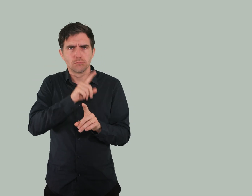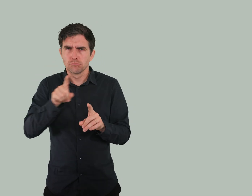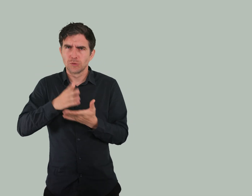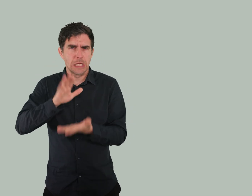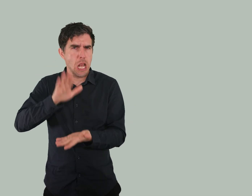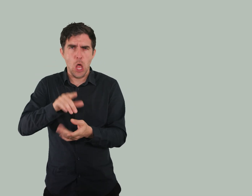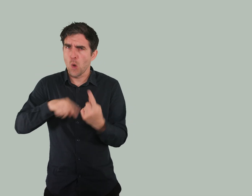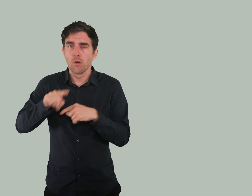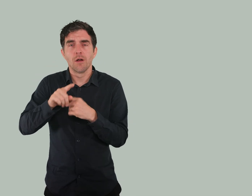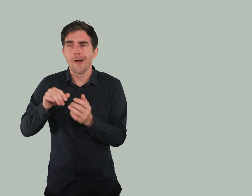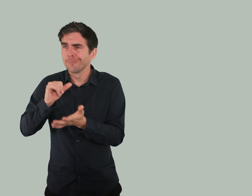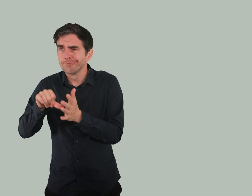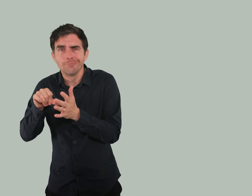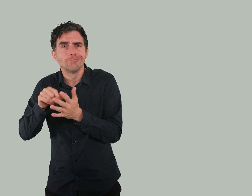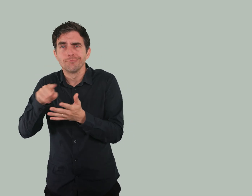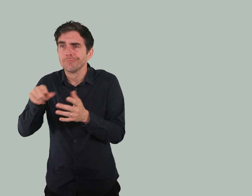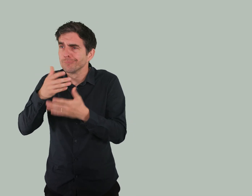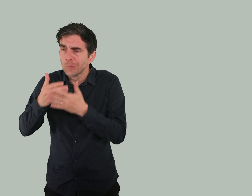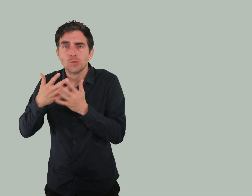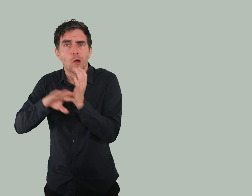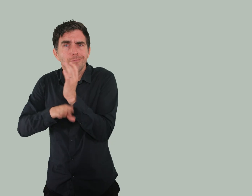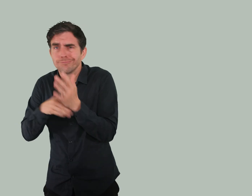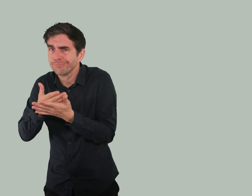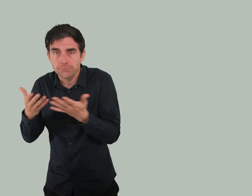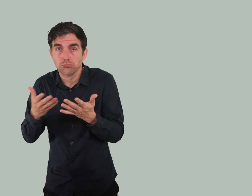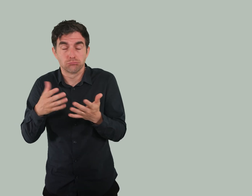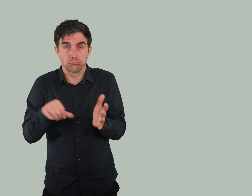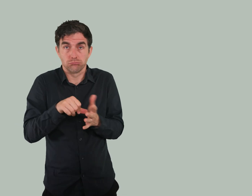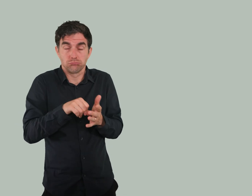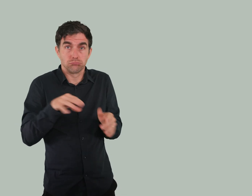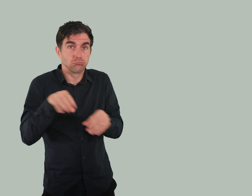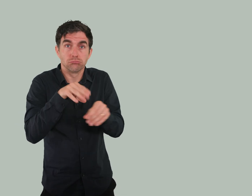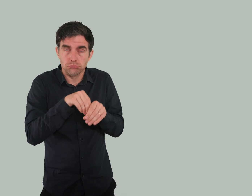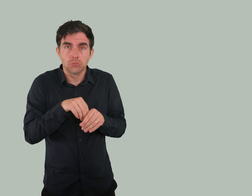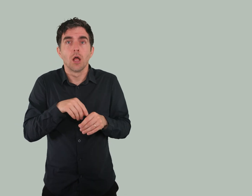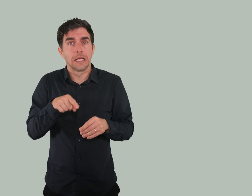with particularly low take-up among disadvantaged students.